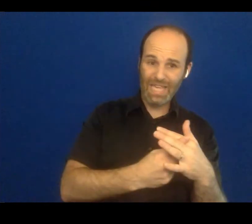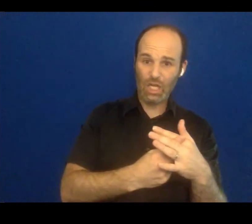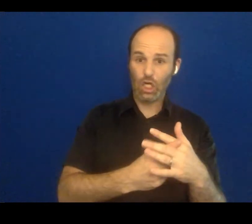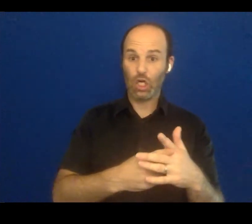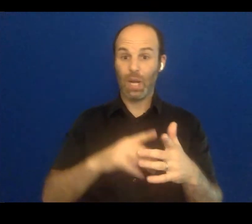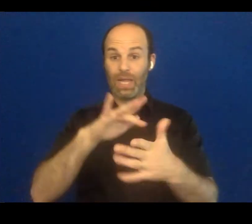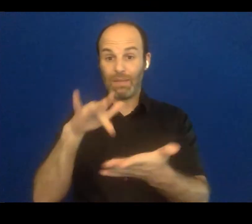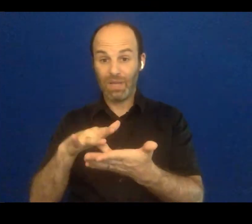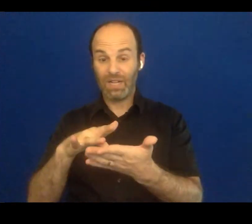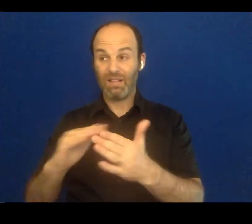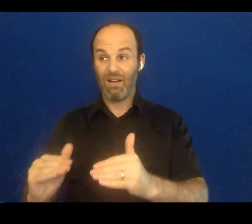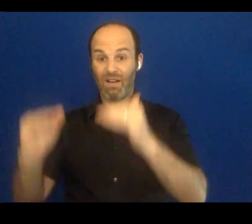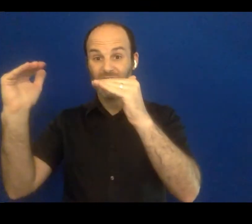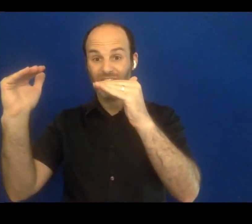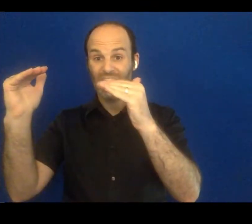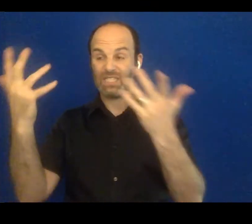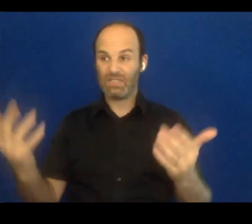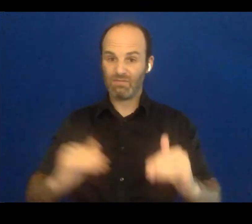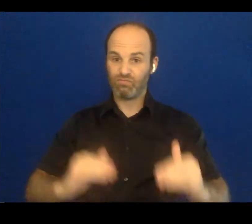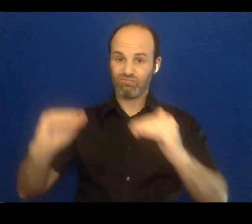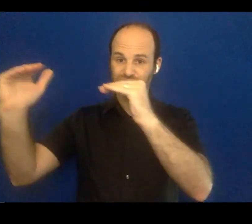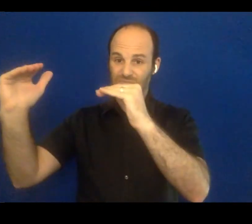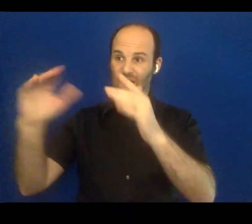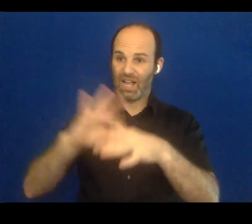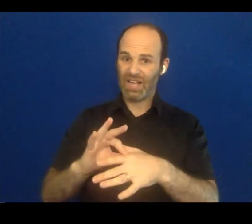AND IT IS NEVER TOO EARLY TO BE TEACHING OUR FUTURE HEALTHCARE